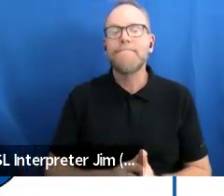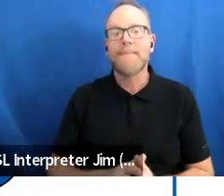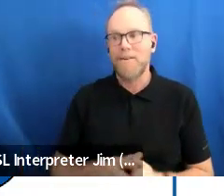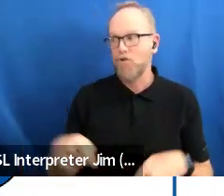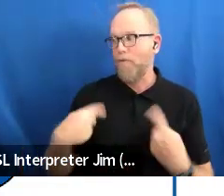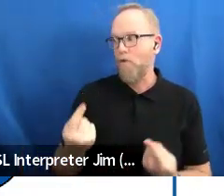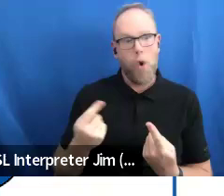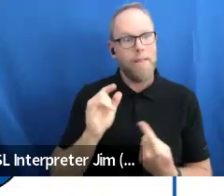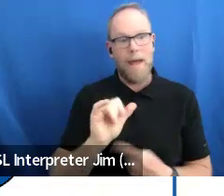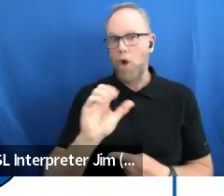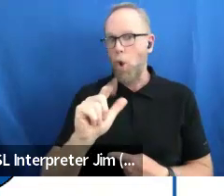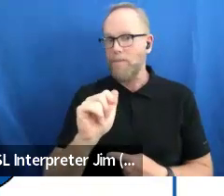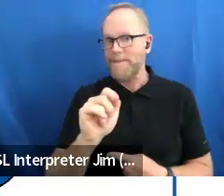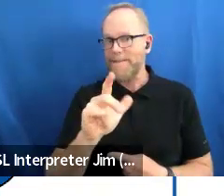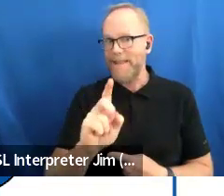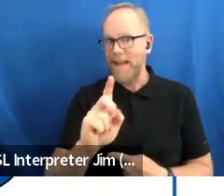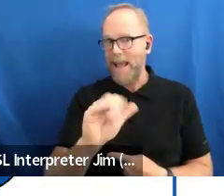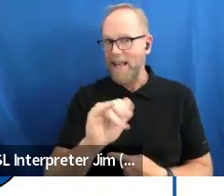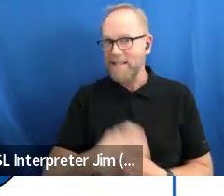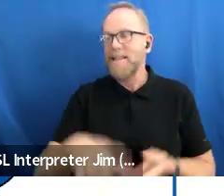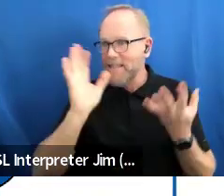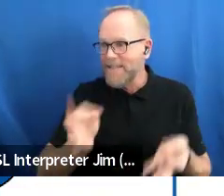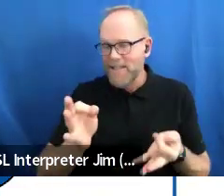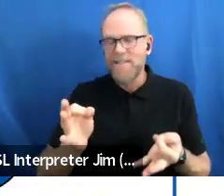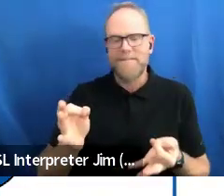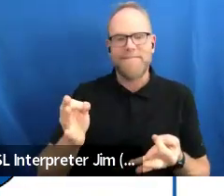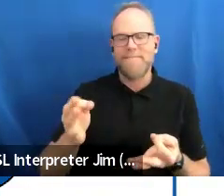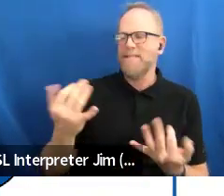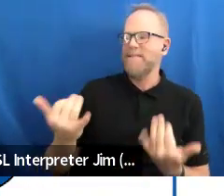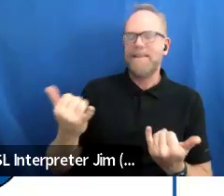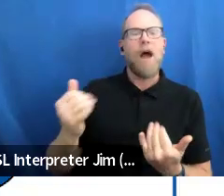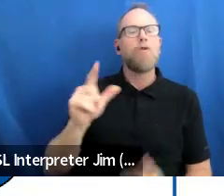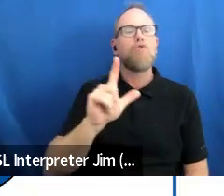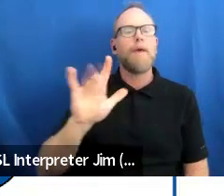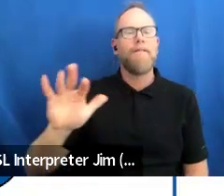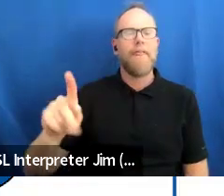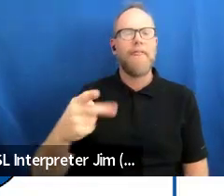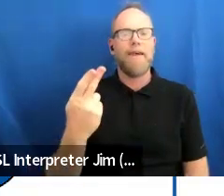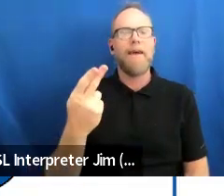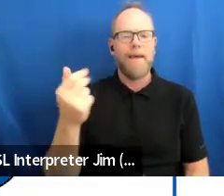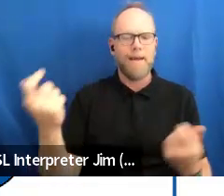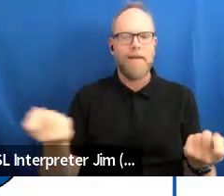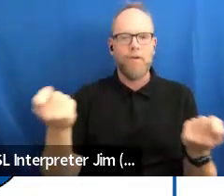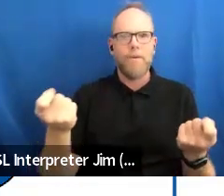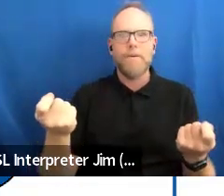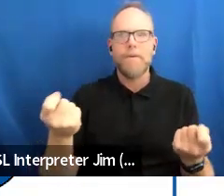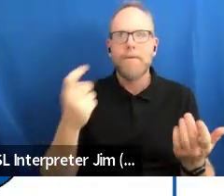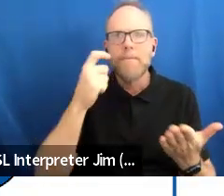of the Olmstead case. Okay. And this is a photo showing several different people.